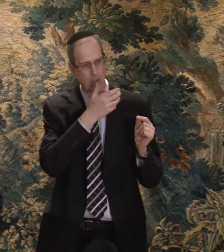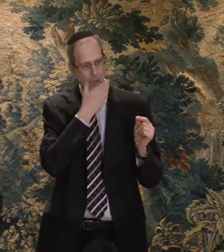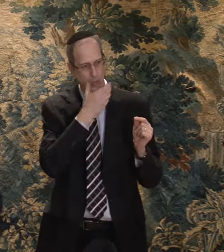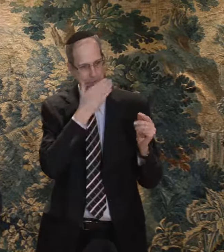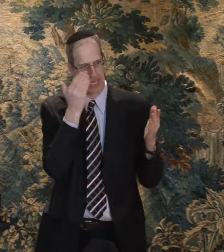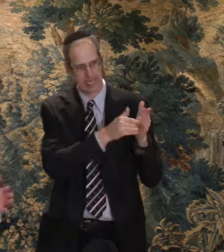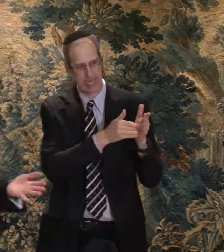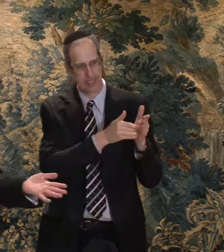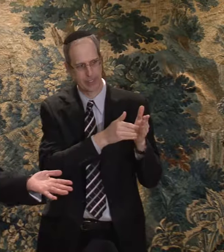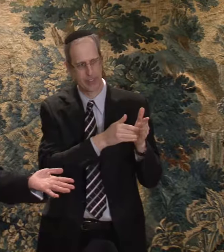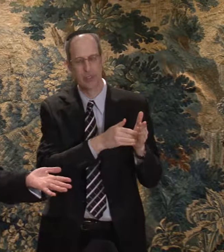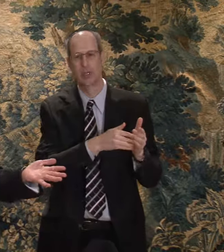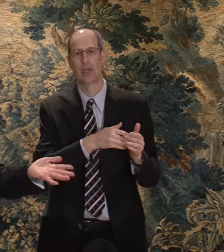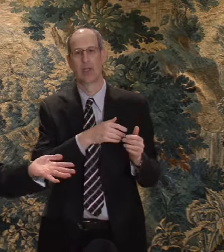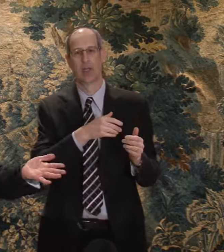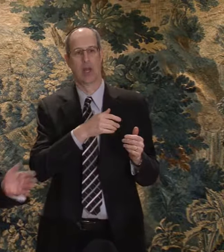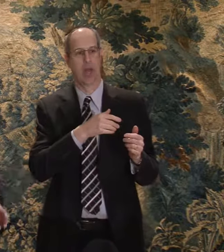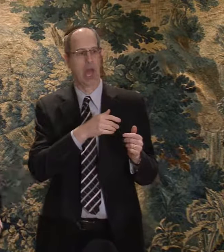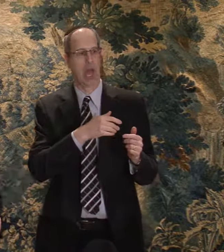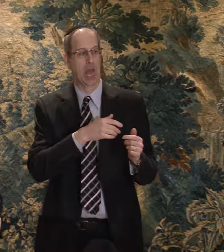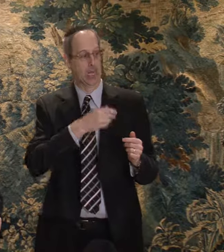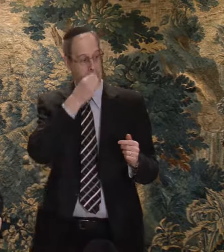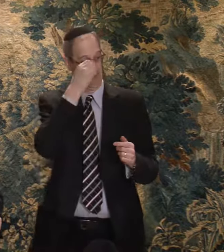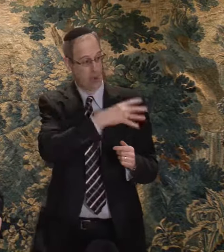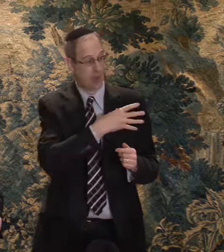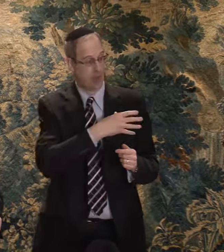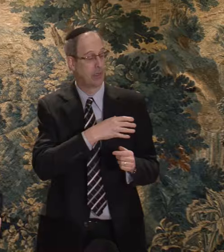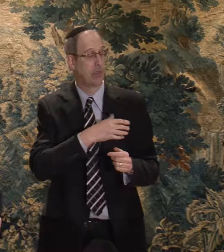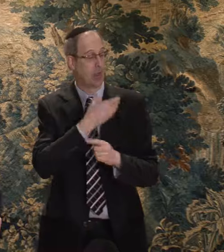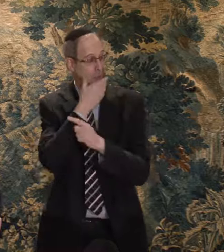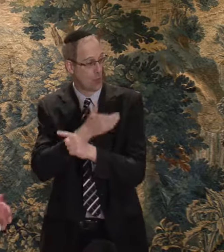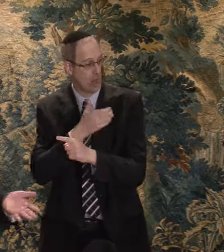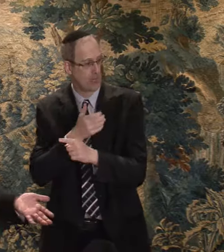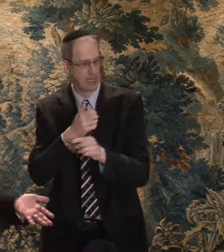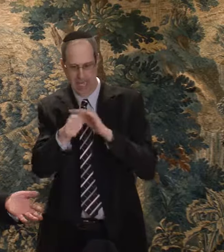said that the rivers heart hiding these kids and of course the police were only